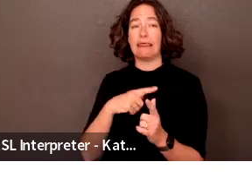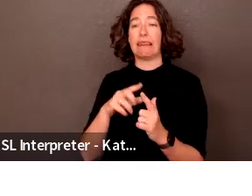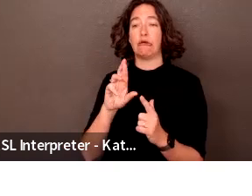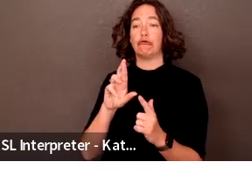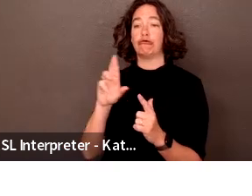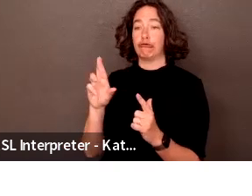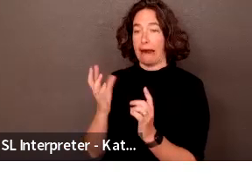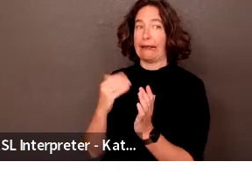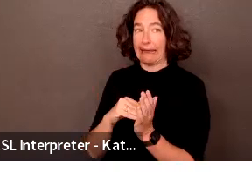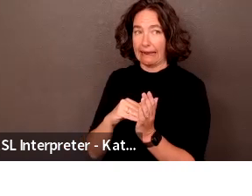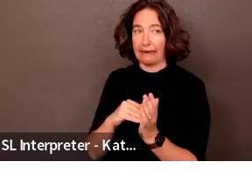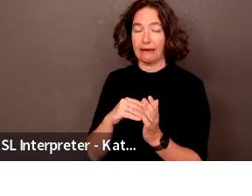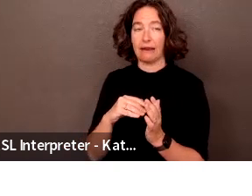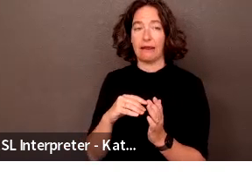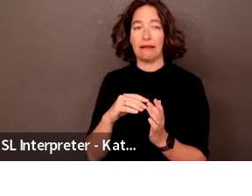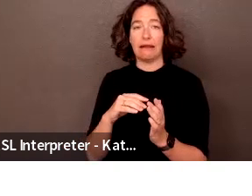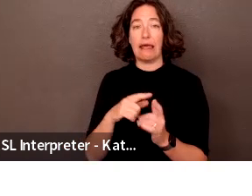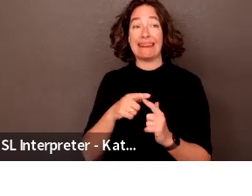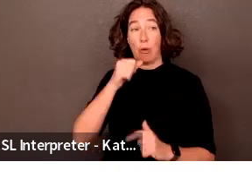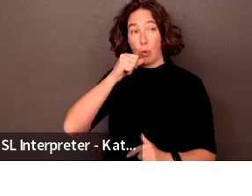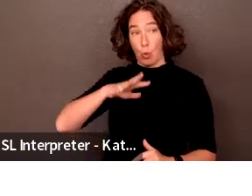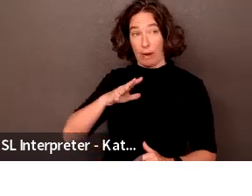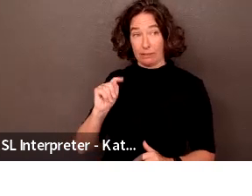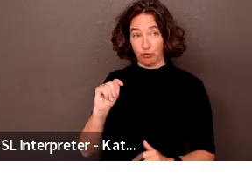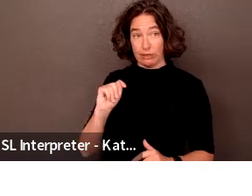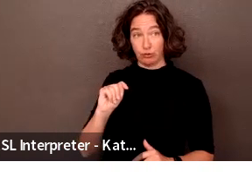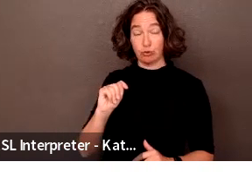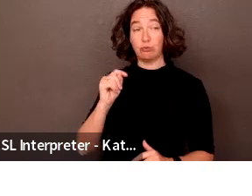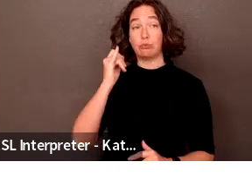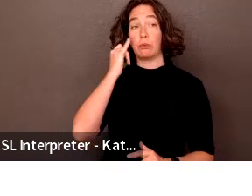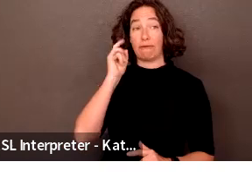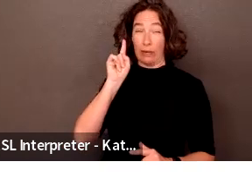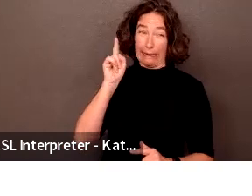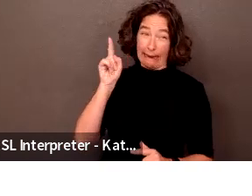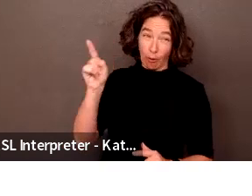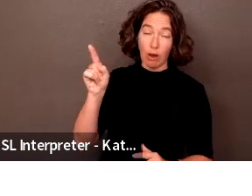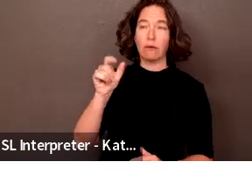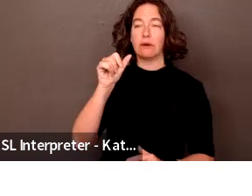it's going to be out the doors to the left of you or to the right but then